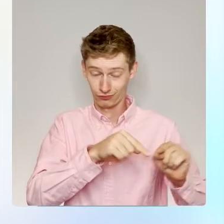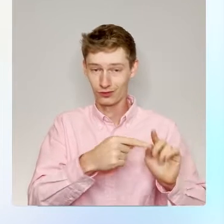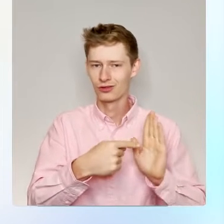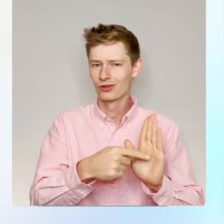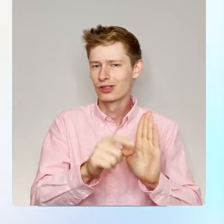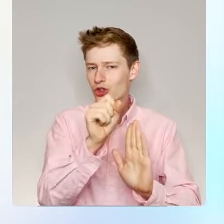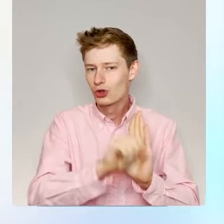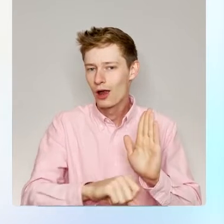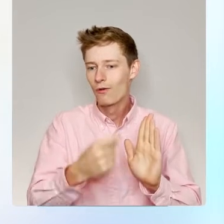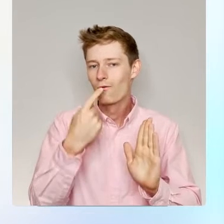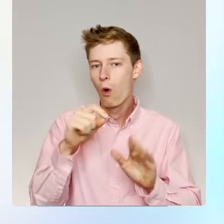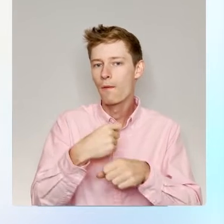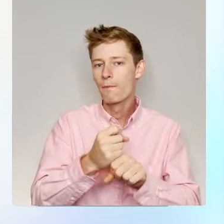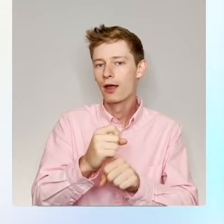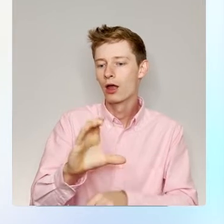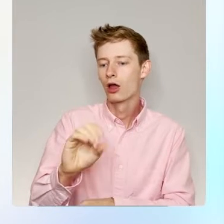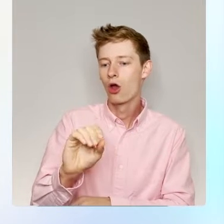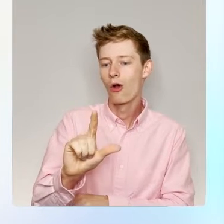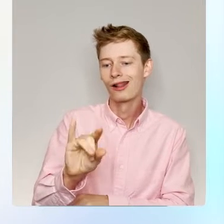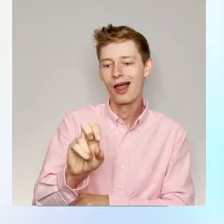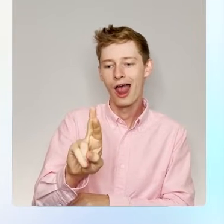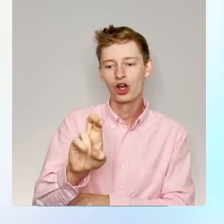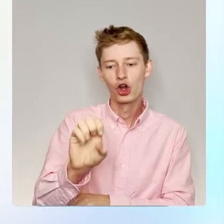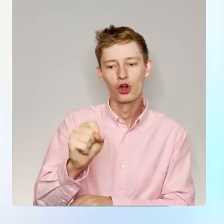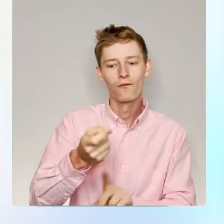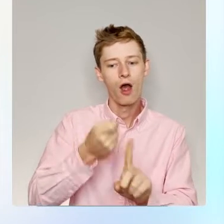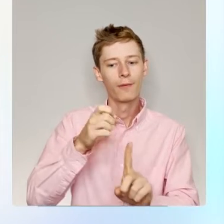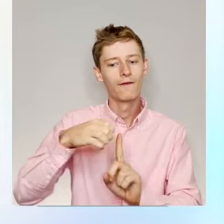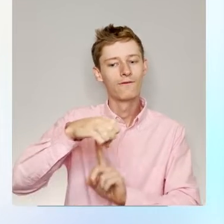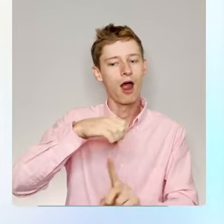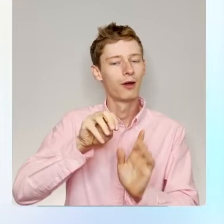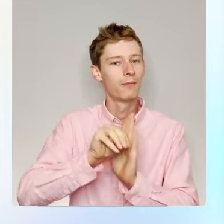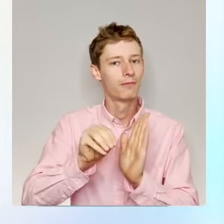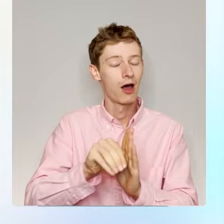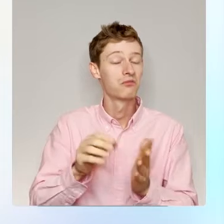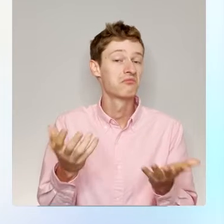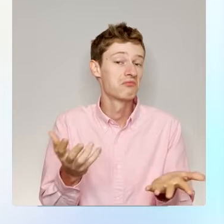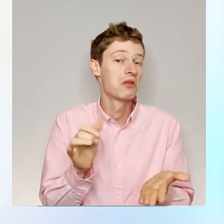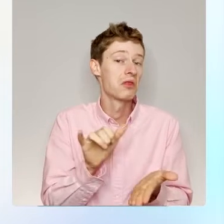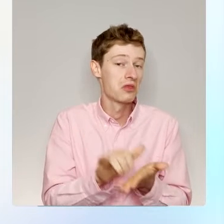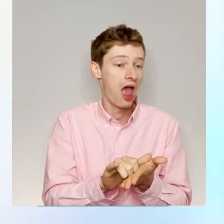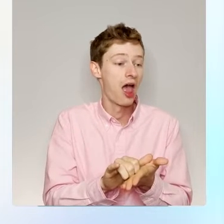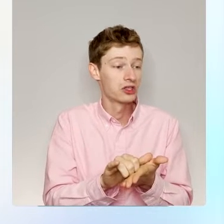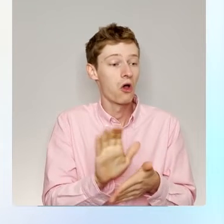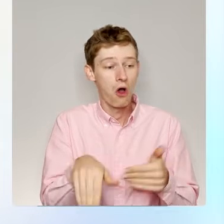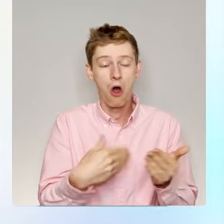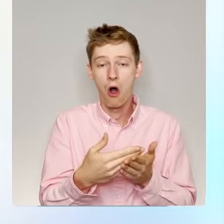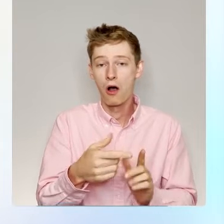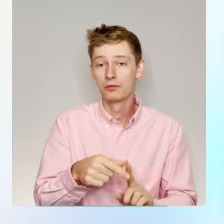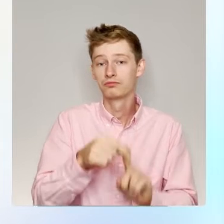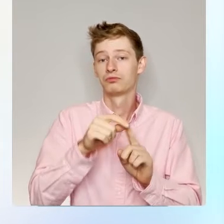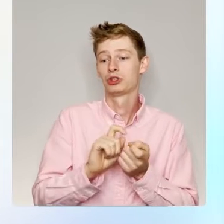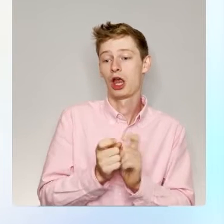such as object linking and modifiers, and the scripting is very powerful, so you really can make your own sophisticated tooling